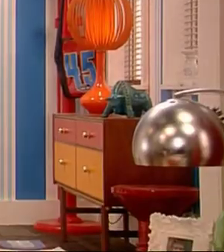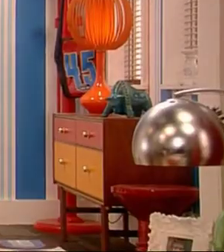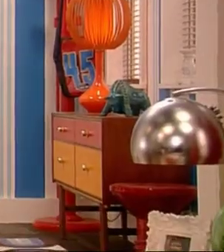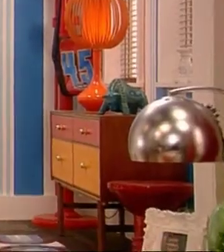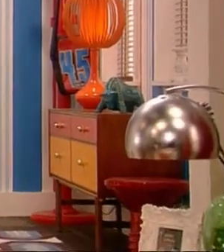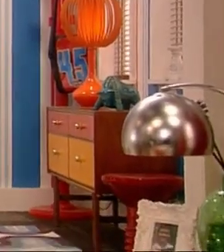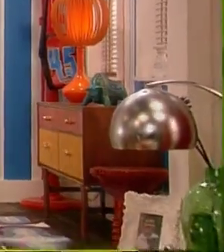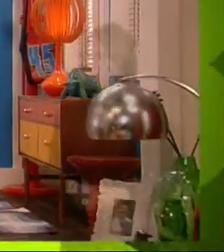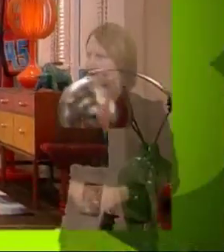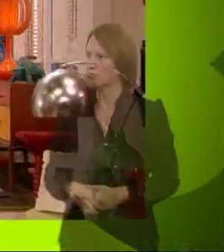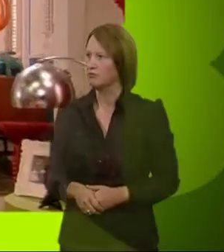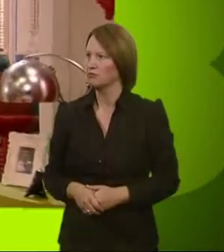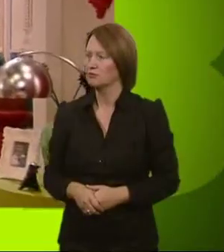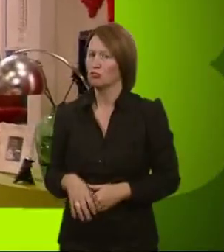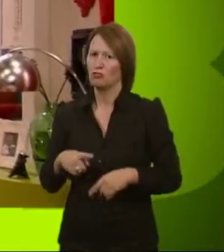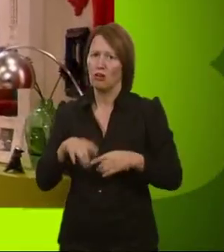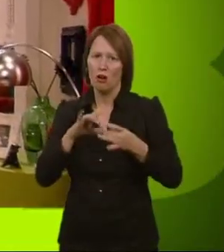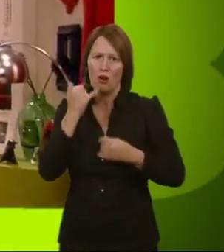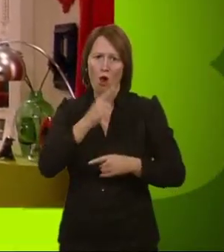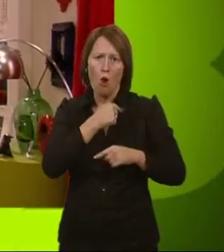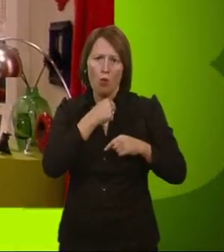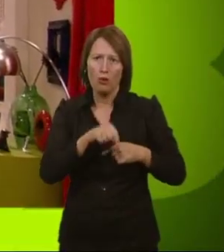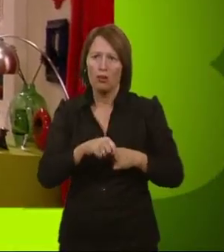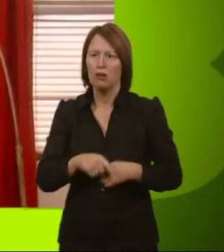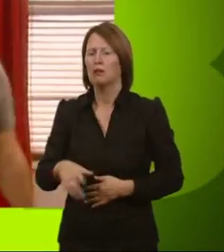well I've been trying to call you all week Mr Brank I'm sorry about that Mr Bary sir I've